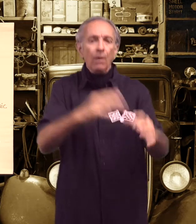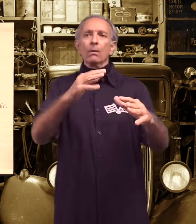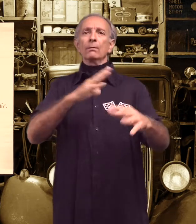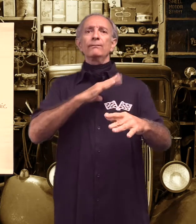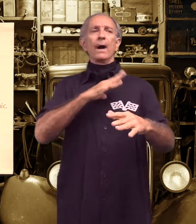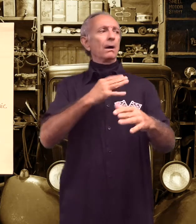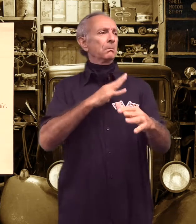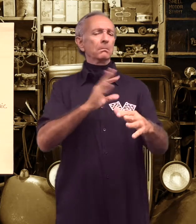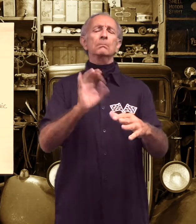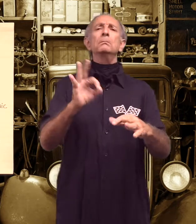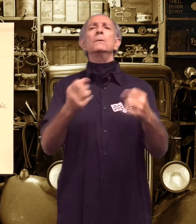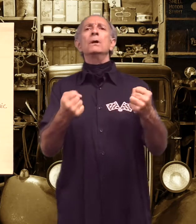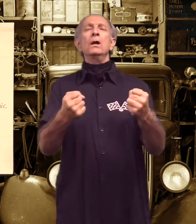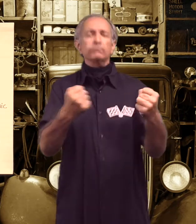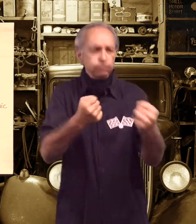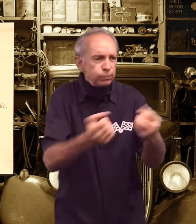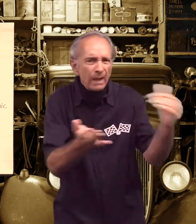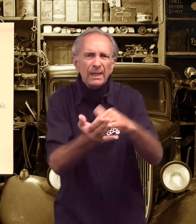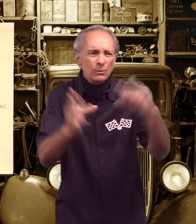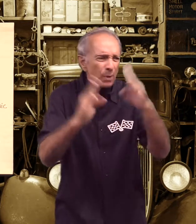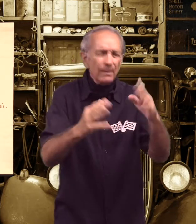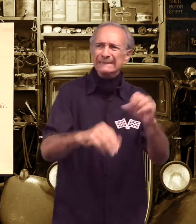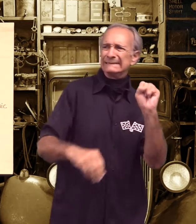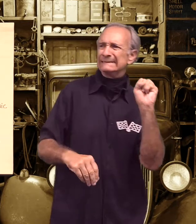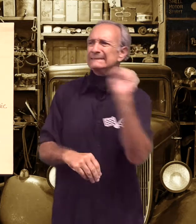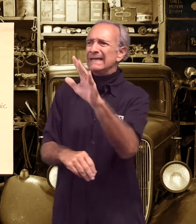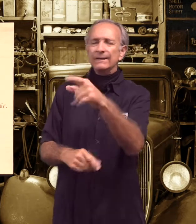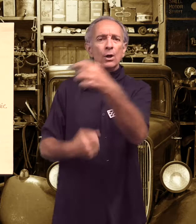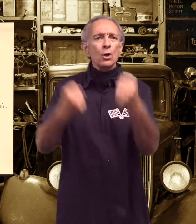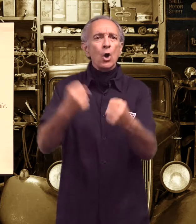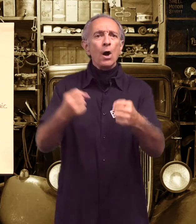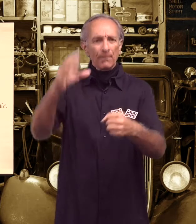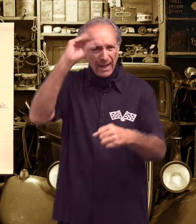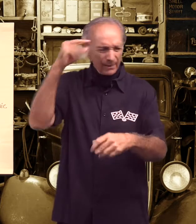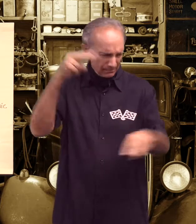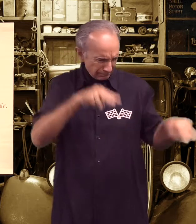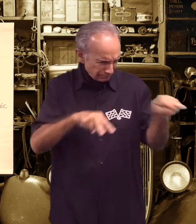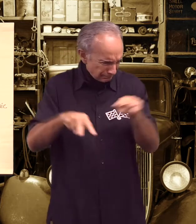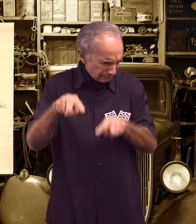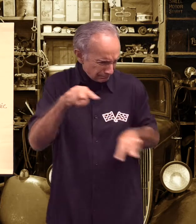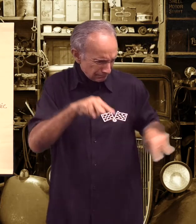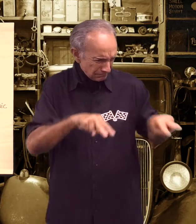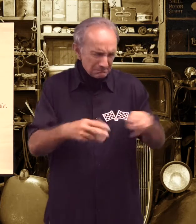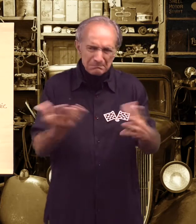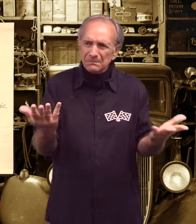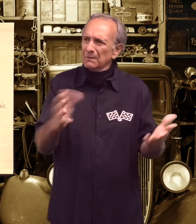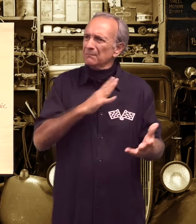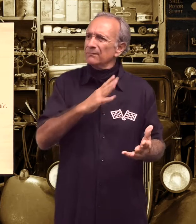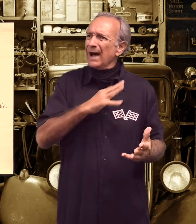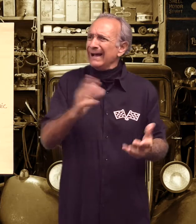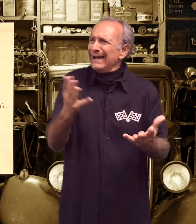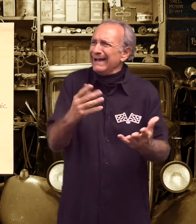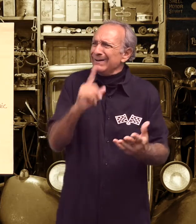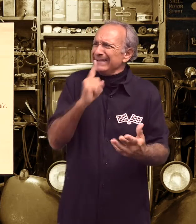that seems to occur at random times while you're driving. When you take the car to a mechanic and they inspect it they find nothing wrong